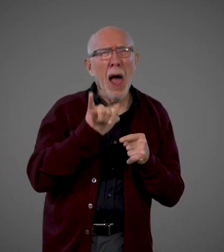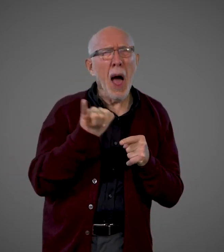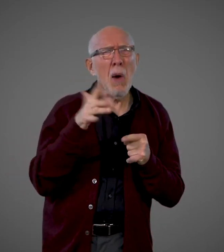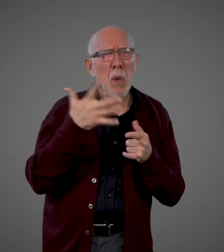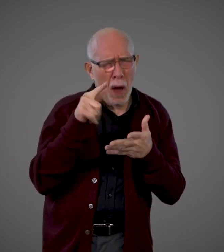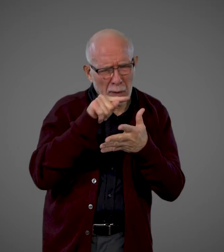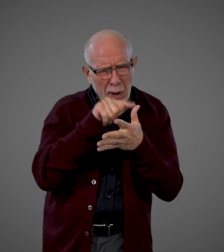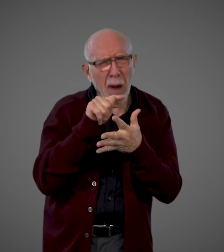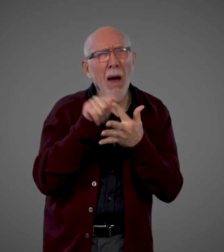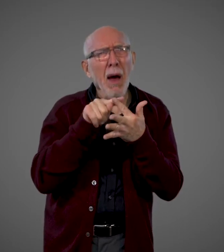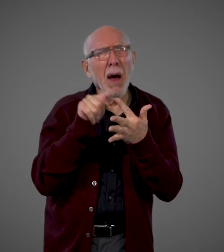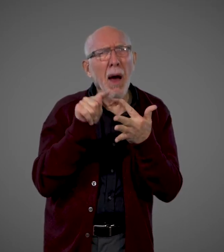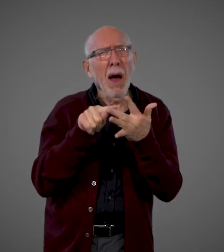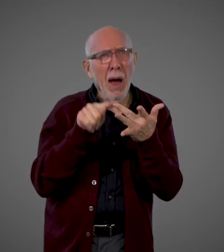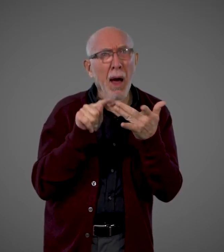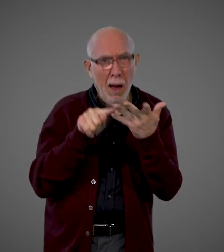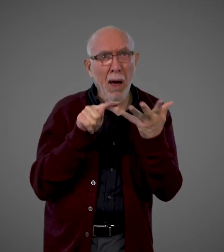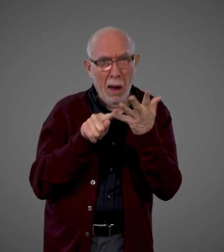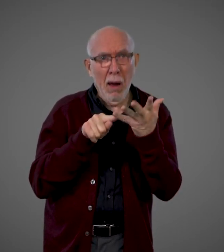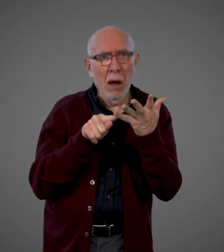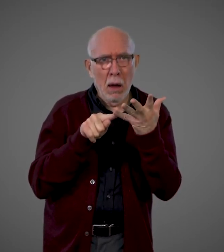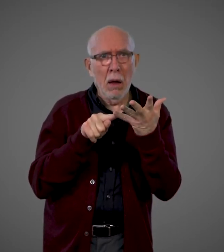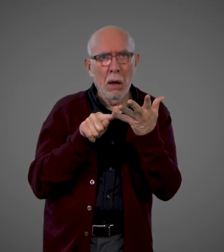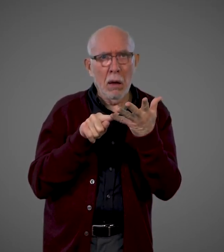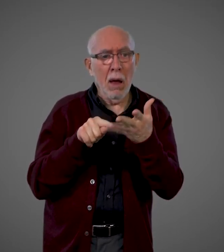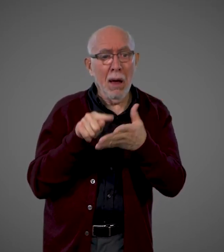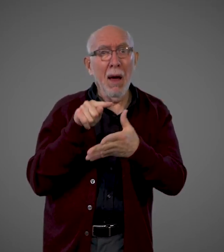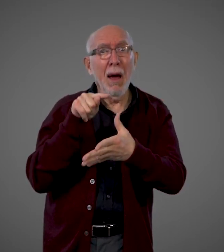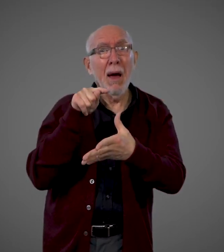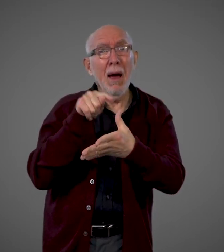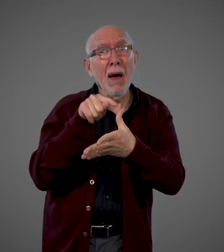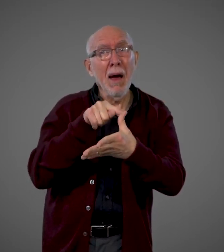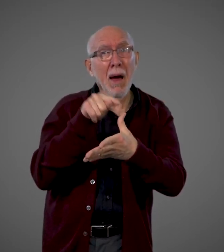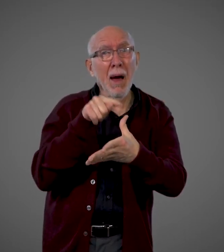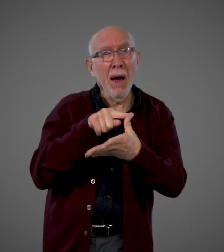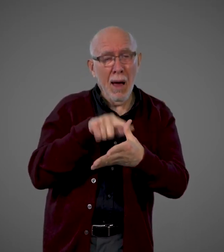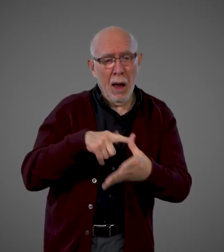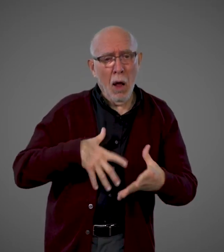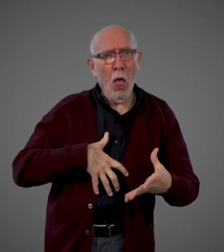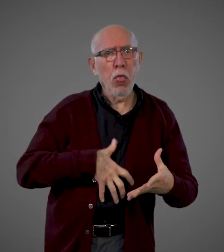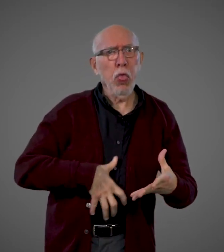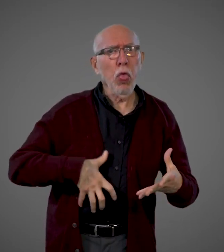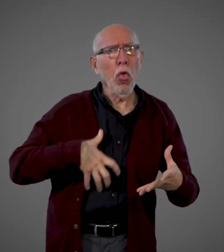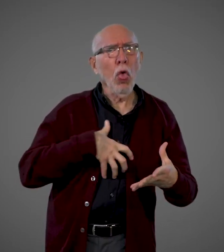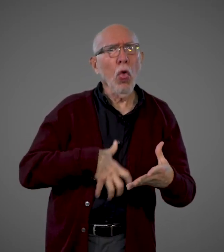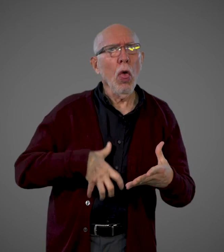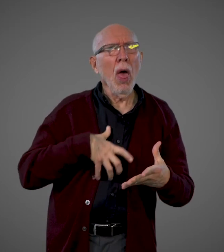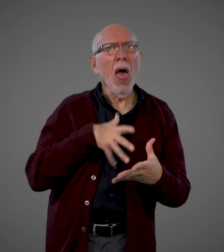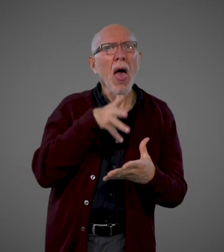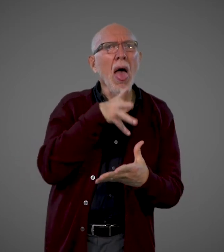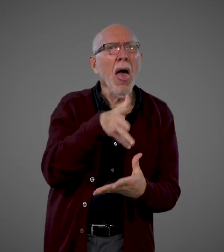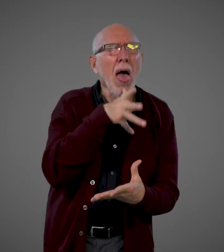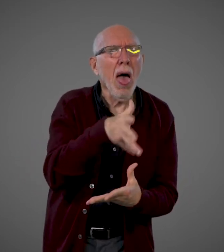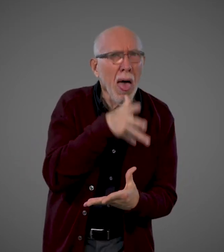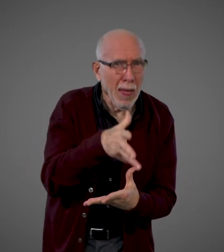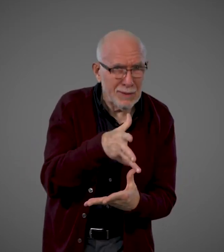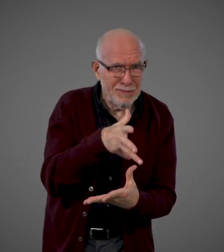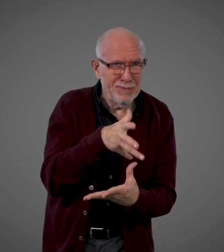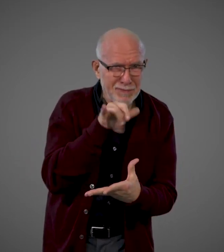abdominal pain. Here are some symptoms of abdominal pain. Nausea and vomiting.